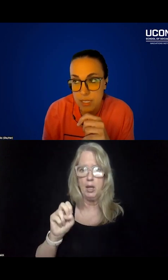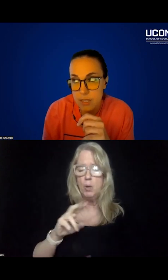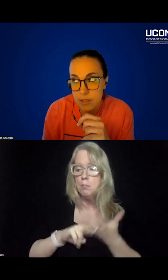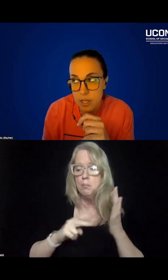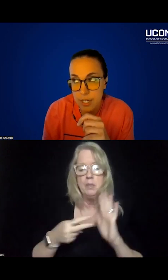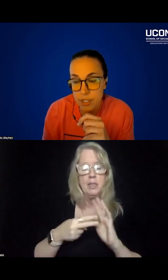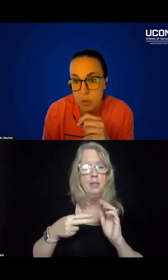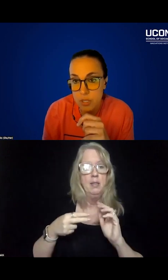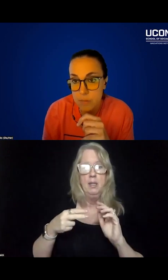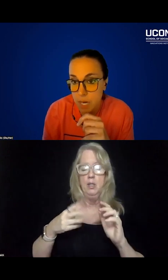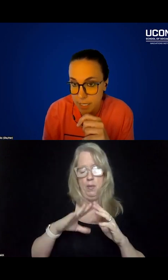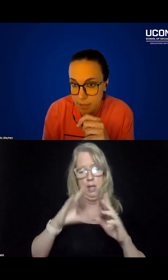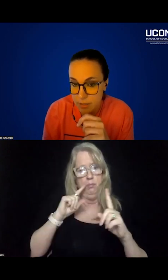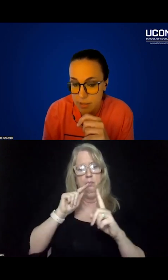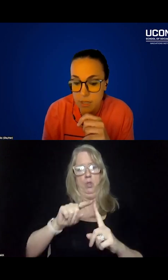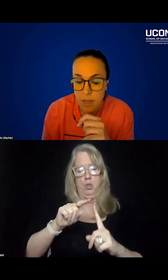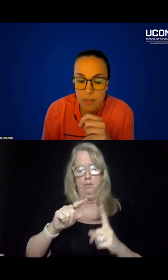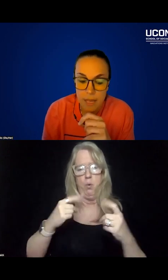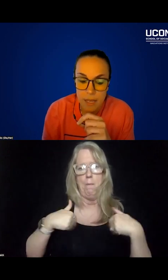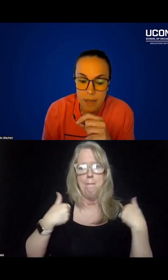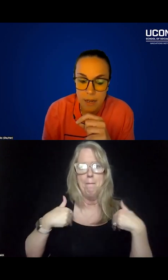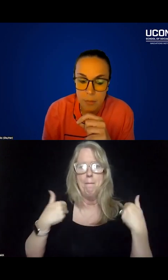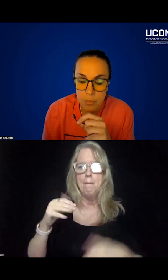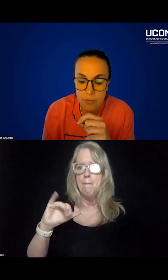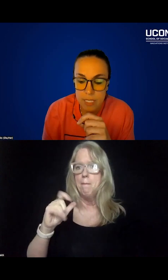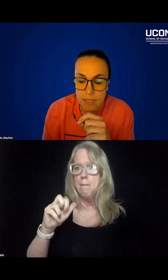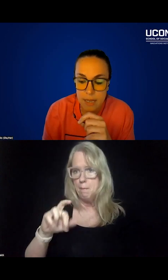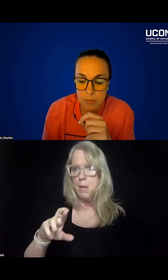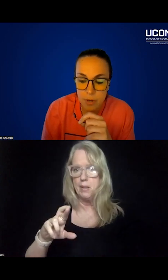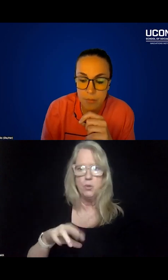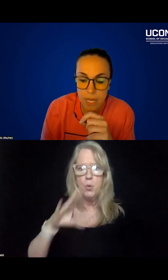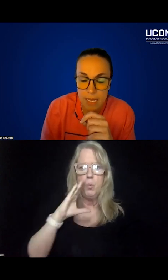THESE ARE USUALLY TARGETED AGAINST MINORS LIKE PREVENT THEM FROM